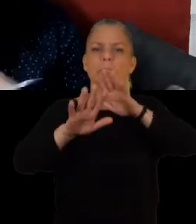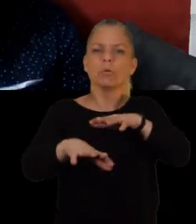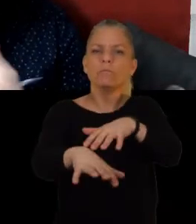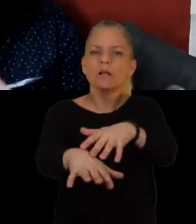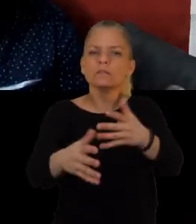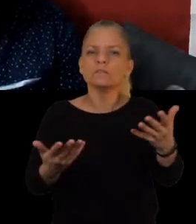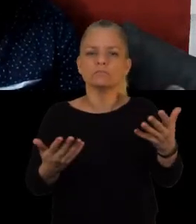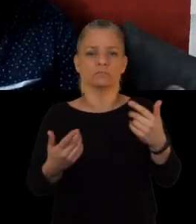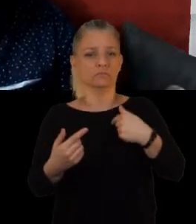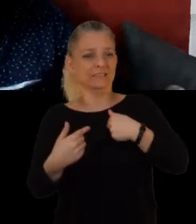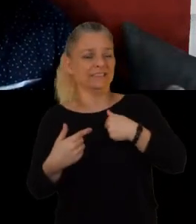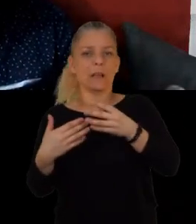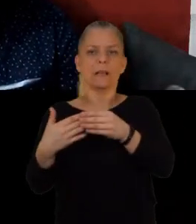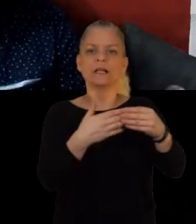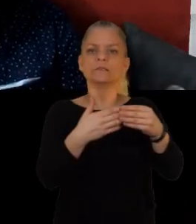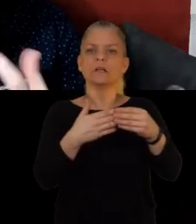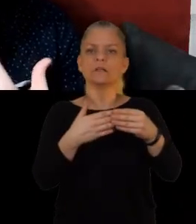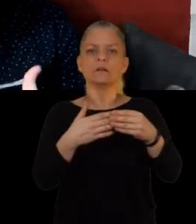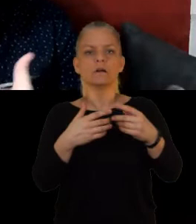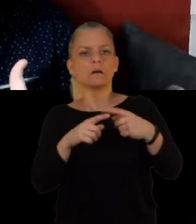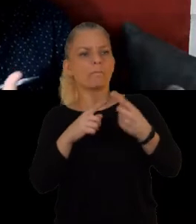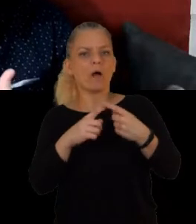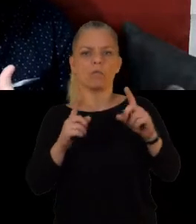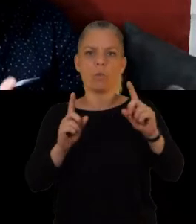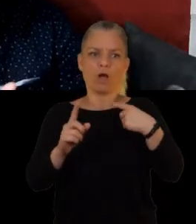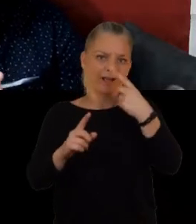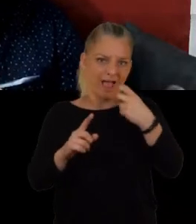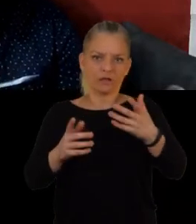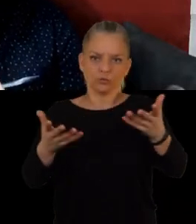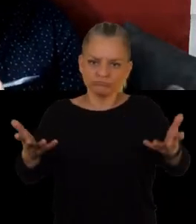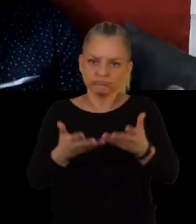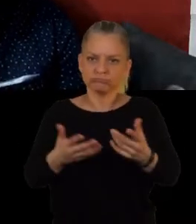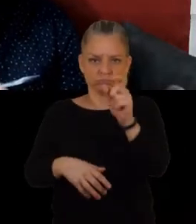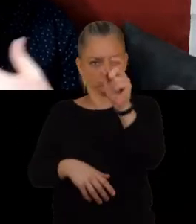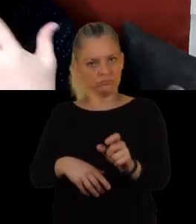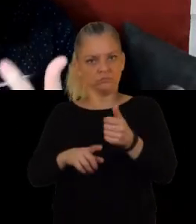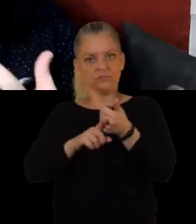team and leading a movement and so for me peer leadership is just about how do we be on like